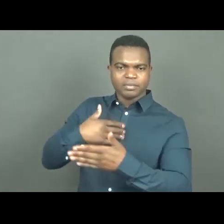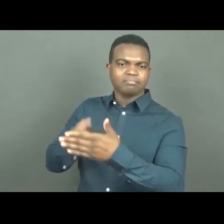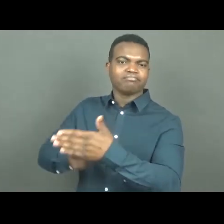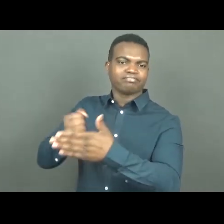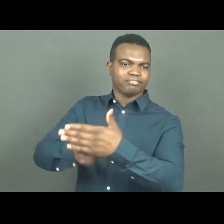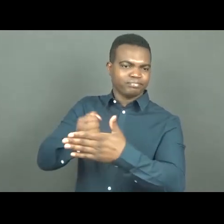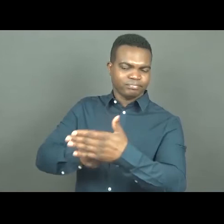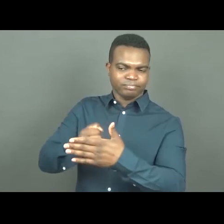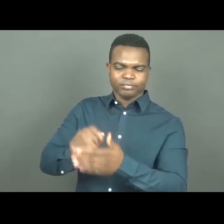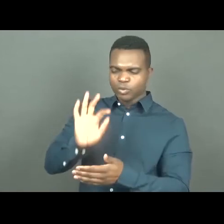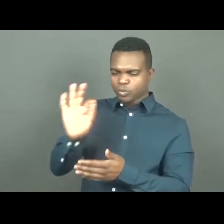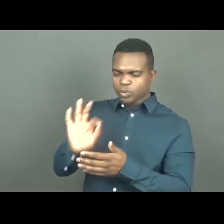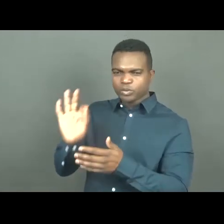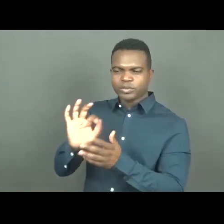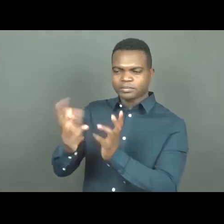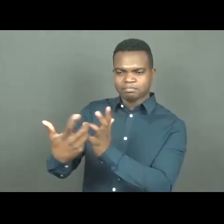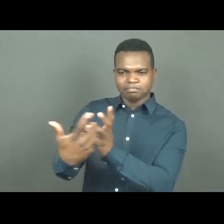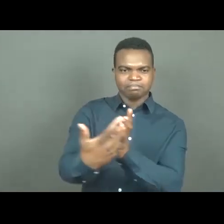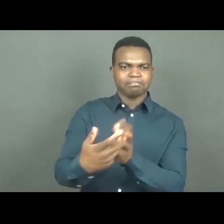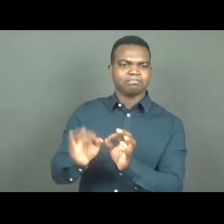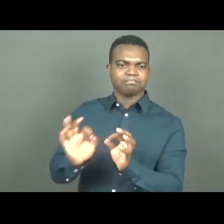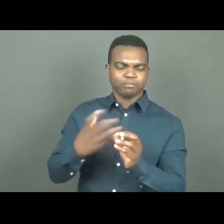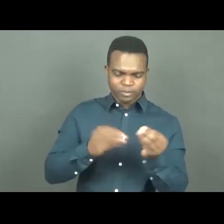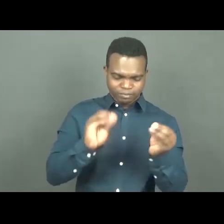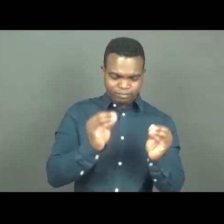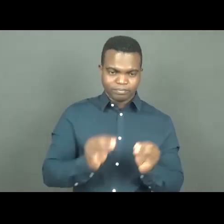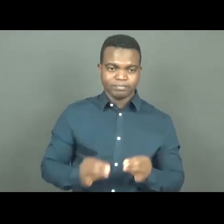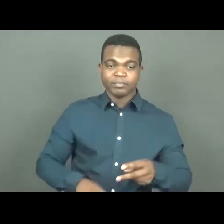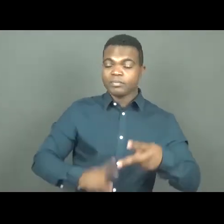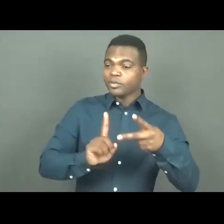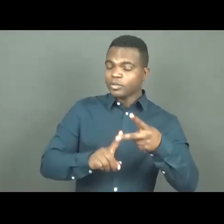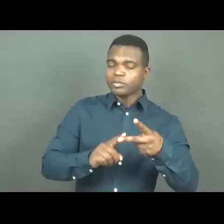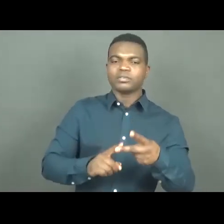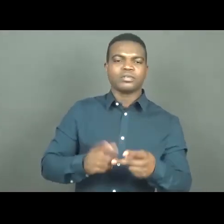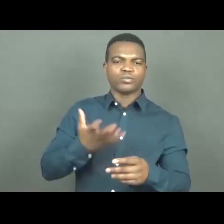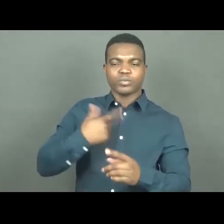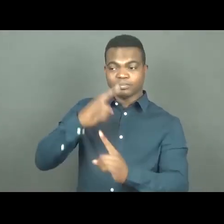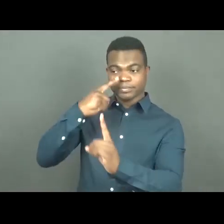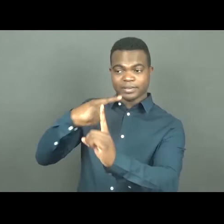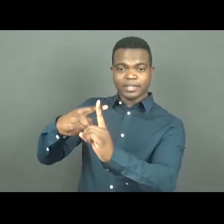or a 10-year census and then also to work with the regional organisations, whose work is focused on